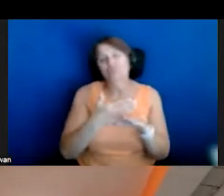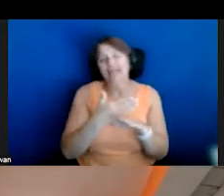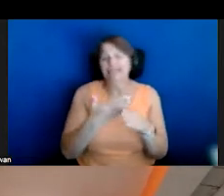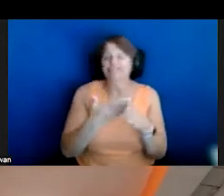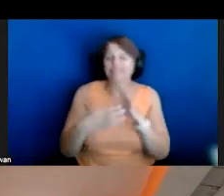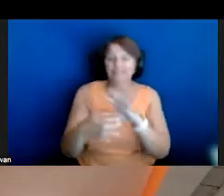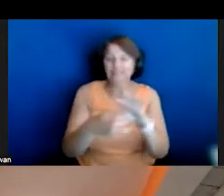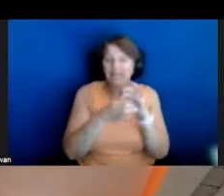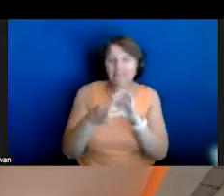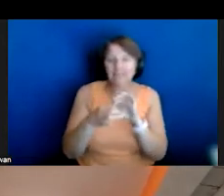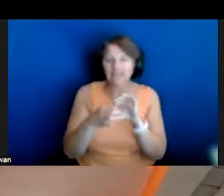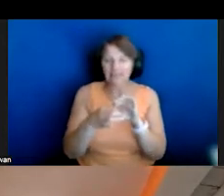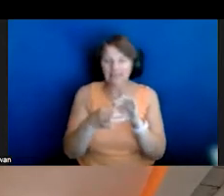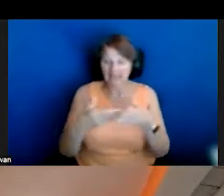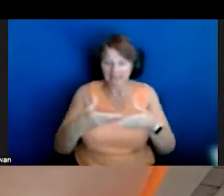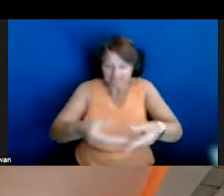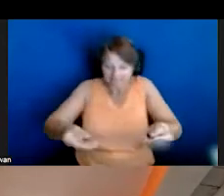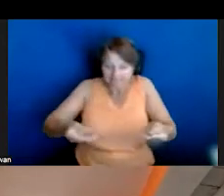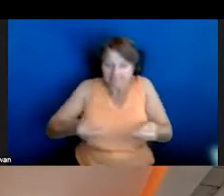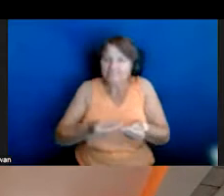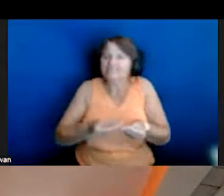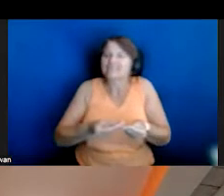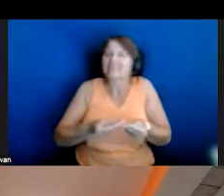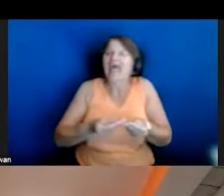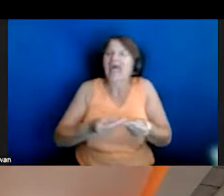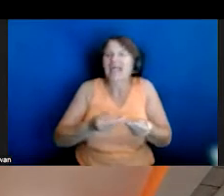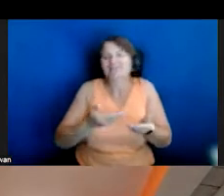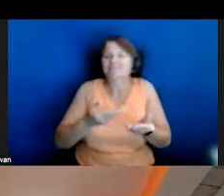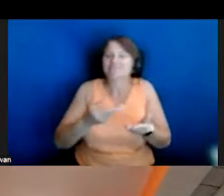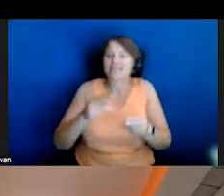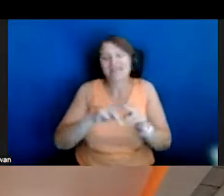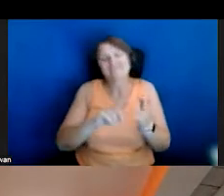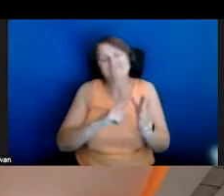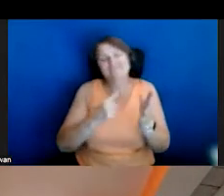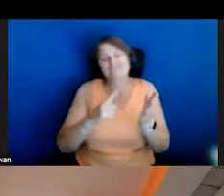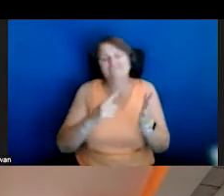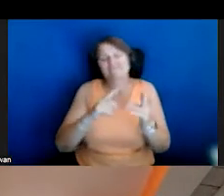flatbread in Norwegian culture as a currency that also translates to different